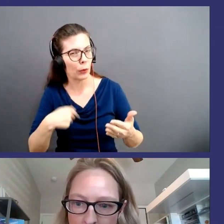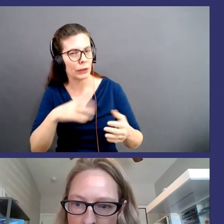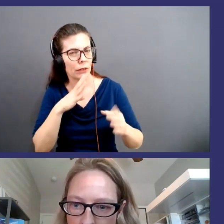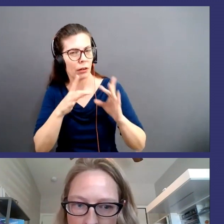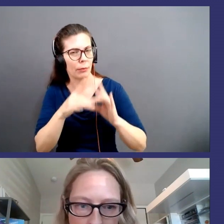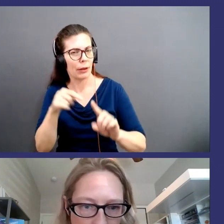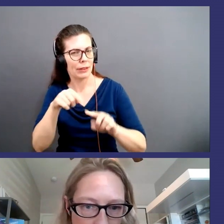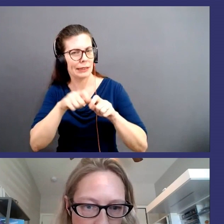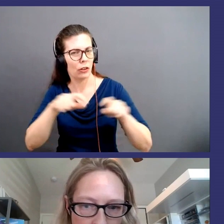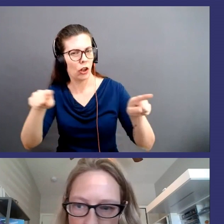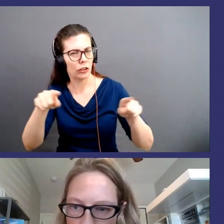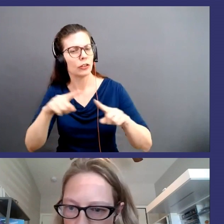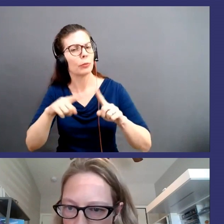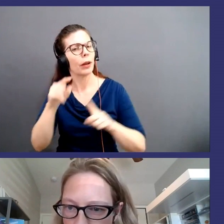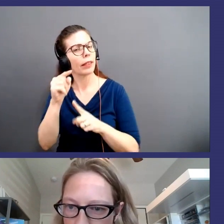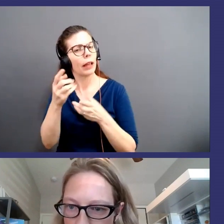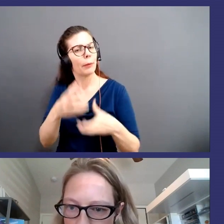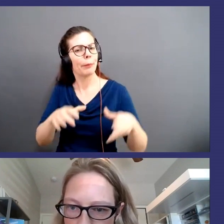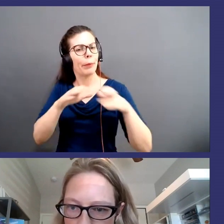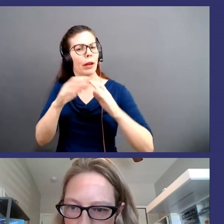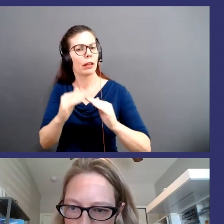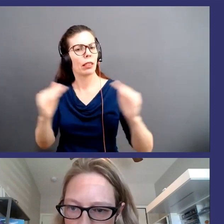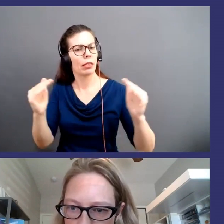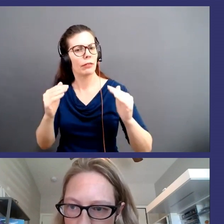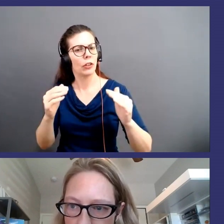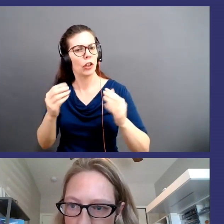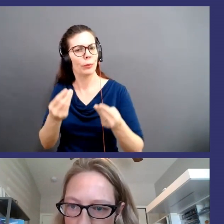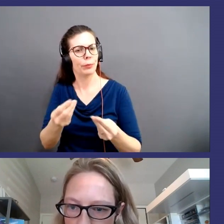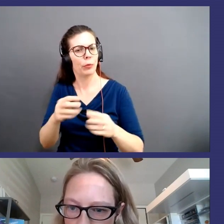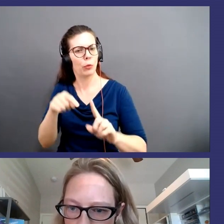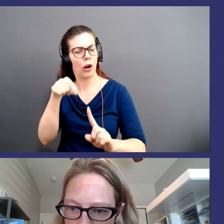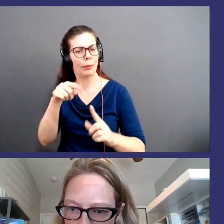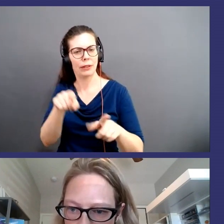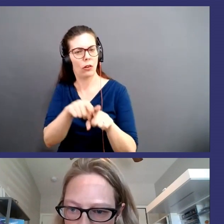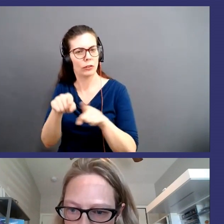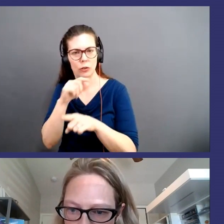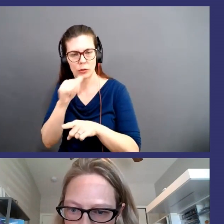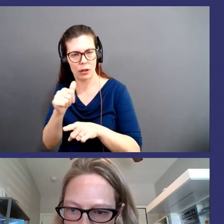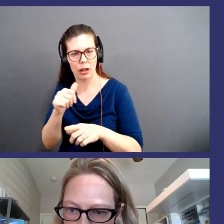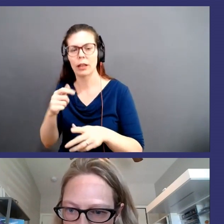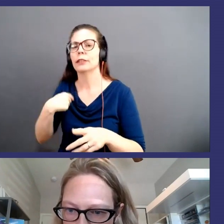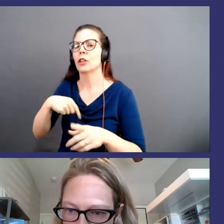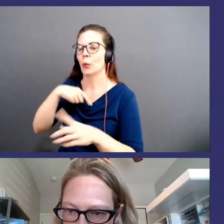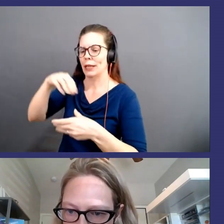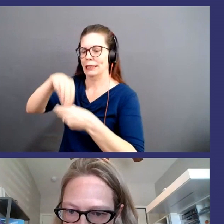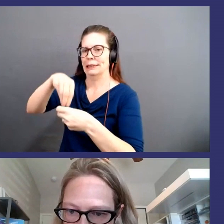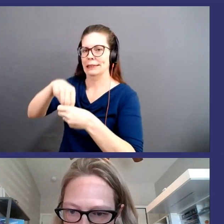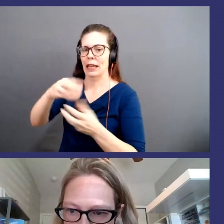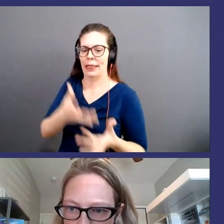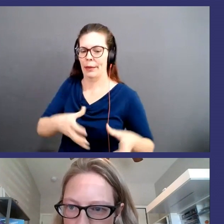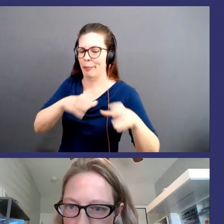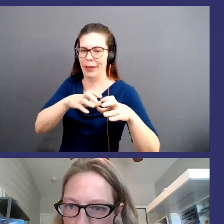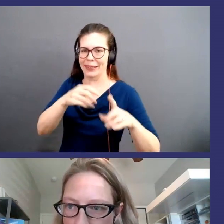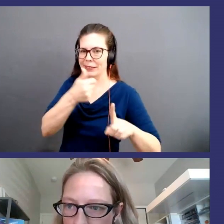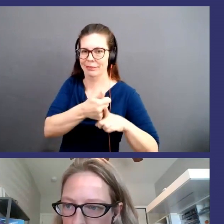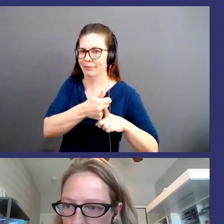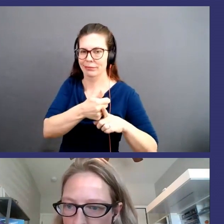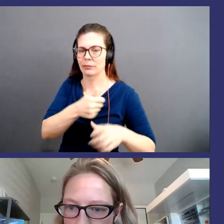but the bucket level properties also aren't gonna be restored, right? Yes. We're restoring the content inside the bucket, but if you had set up, like for example,